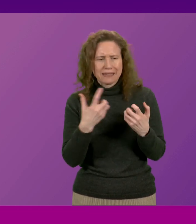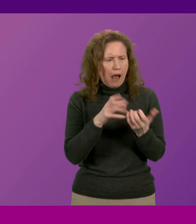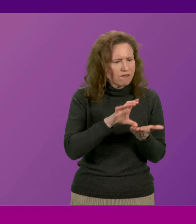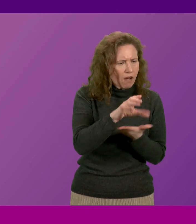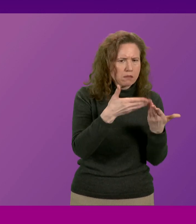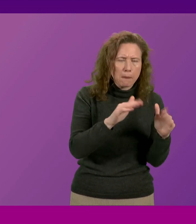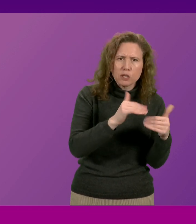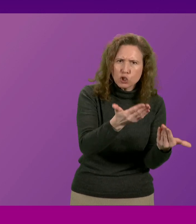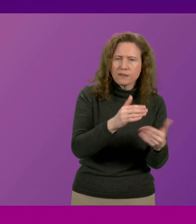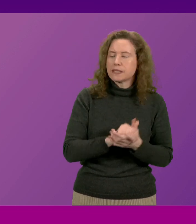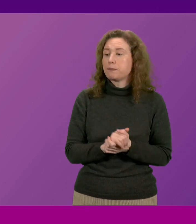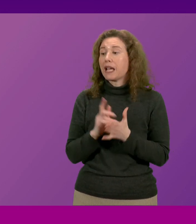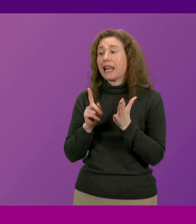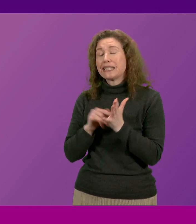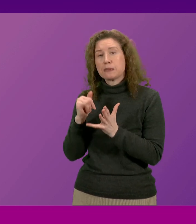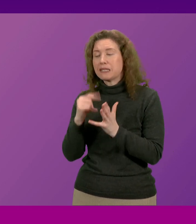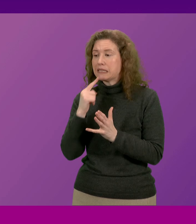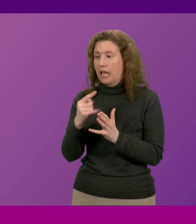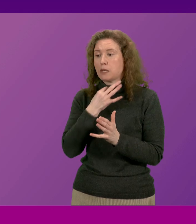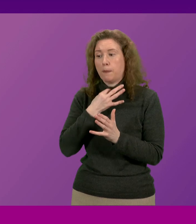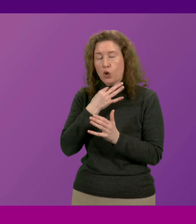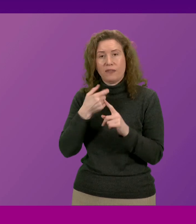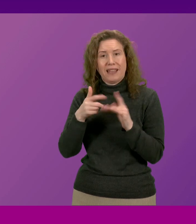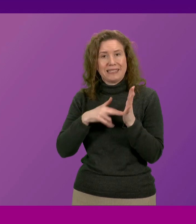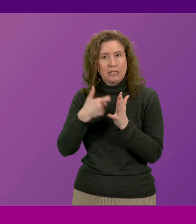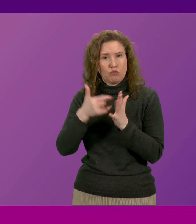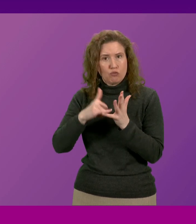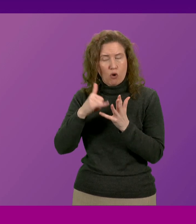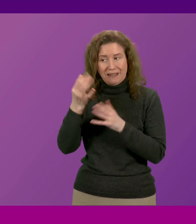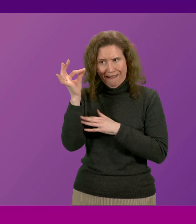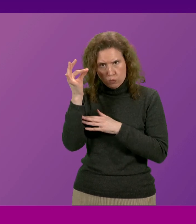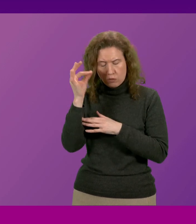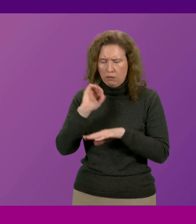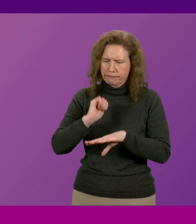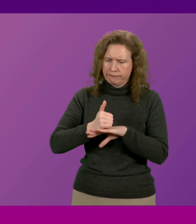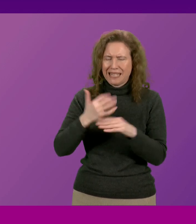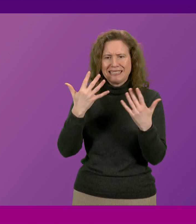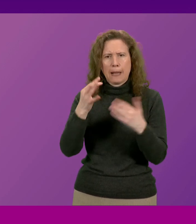Liz Smith said that Perth and Kinross Council has implemented a 10 per cent council tax